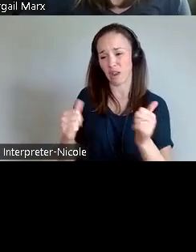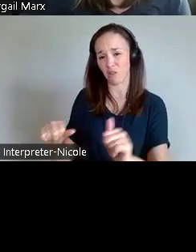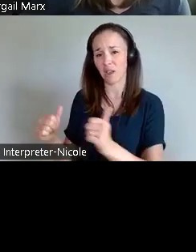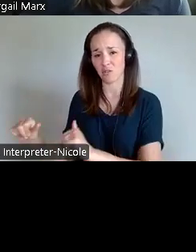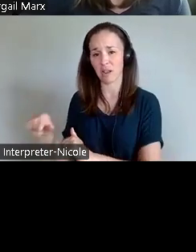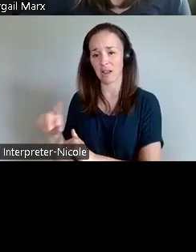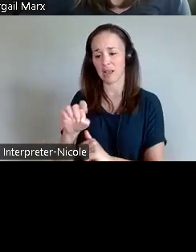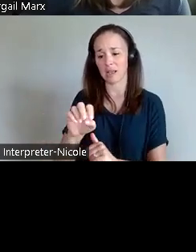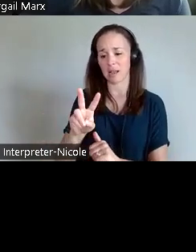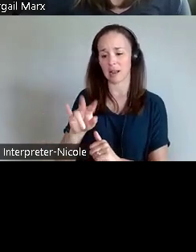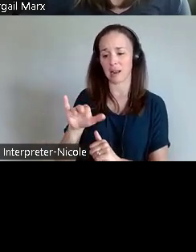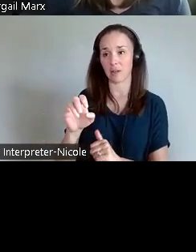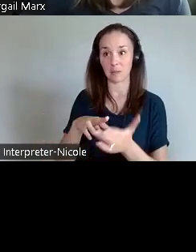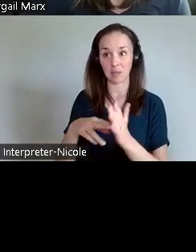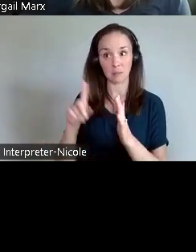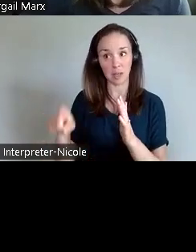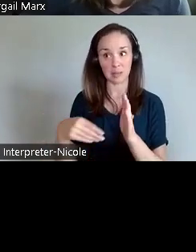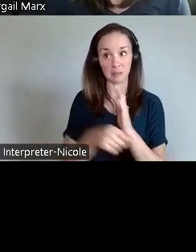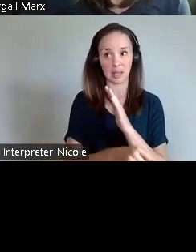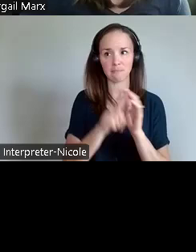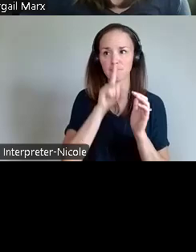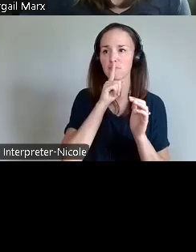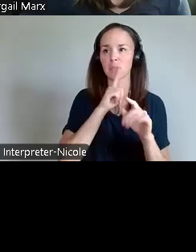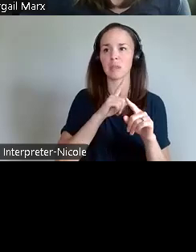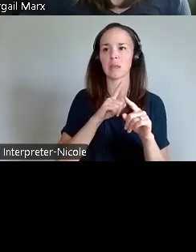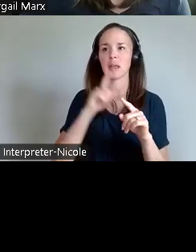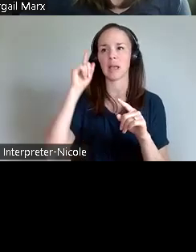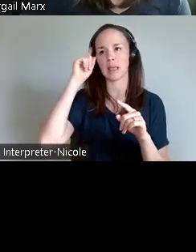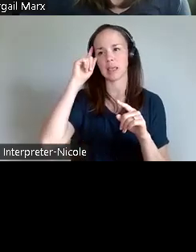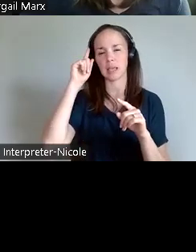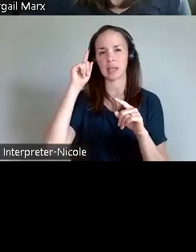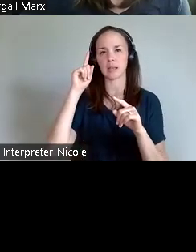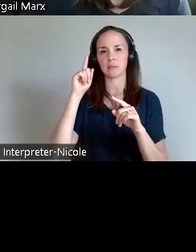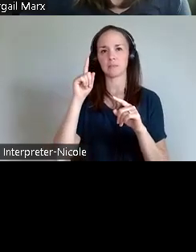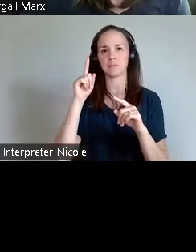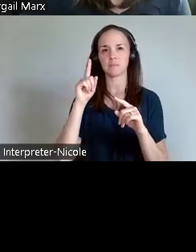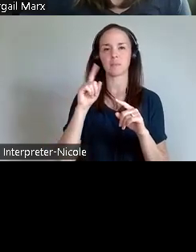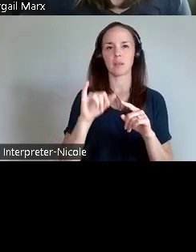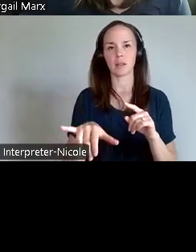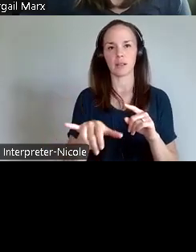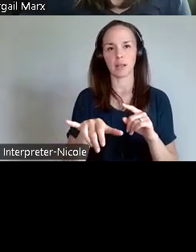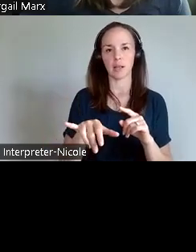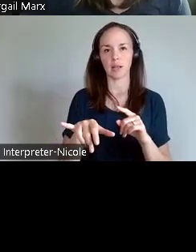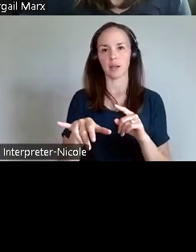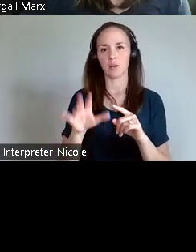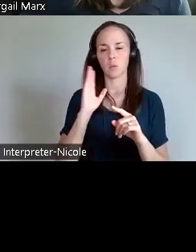we have to pay for it for that individual. I think that sometimes alleviates some concern